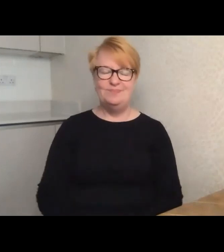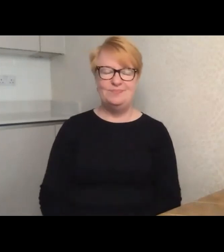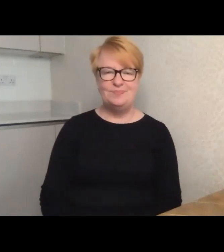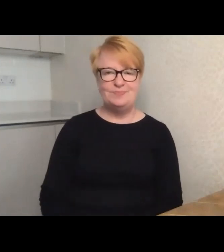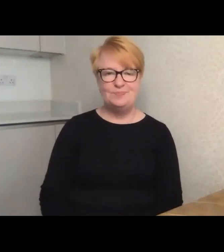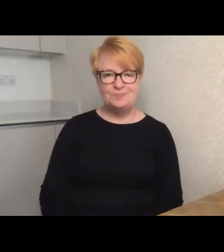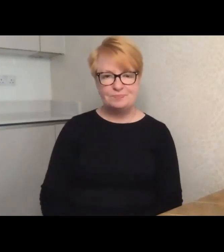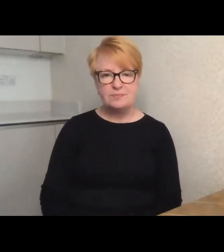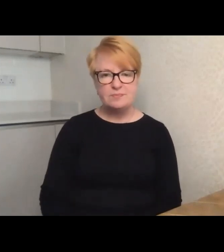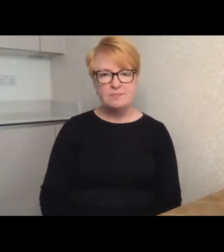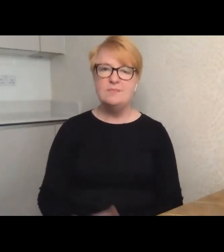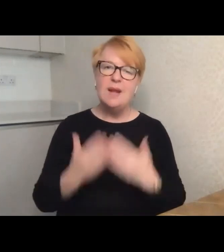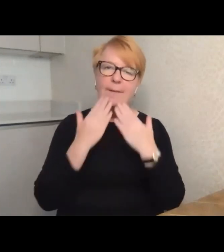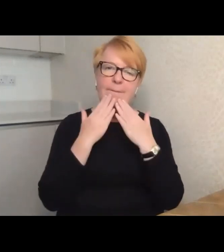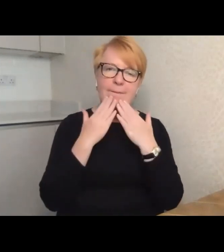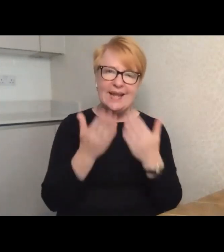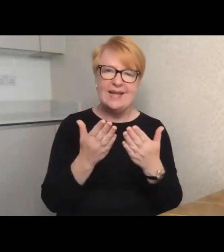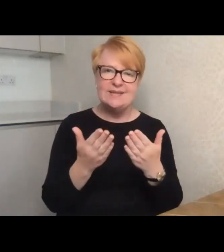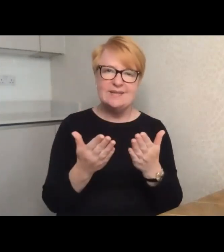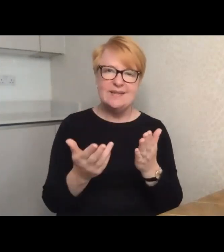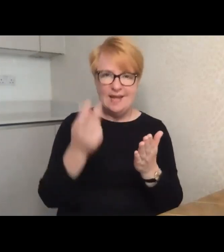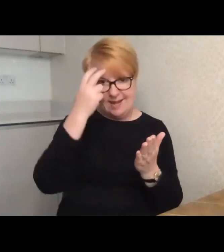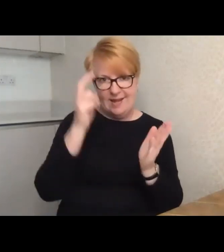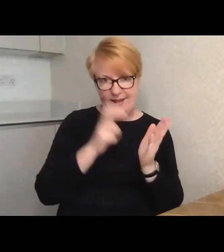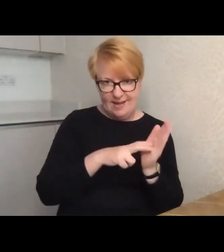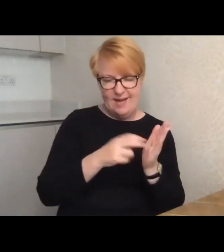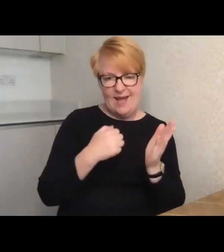And please do sign up to our mailing list for more information about Constellations ° Assemblies